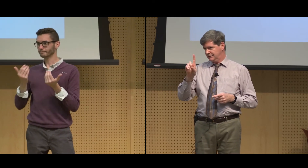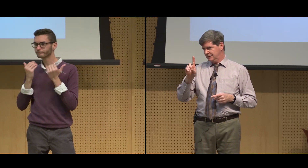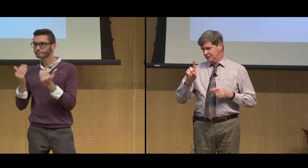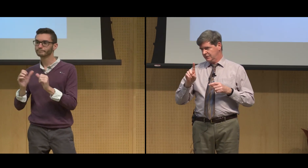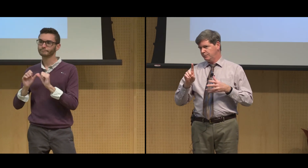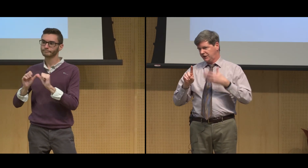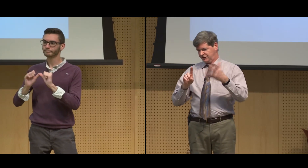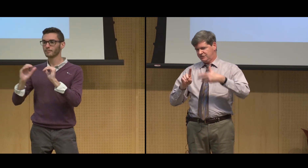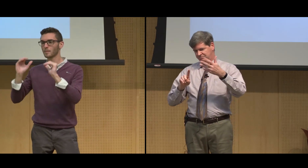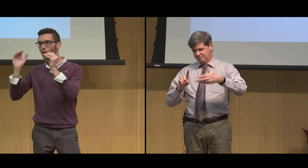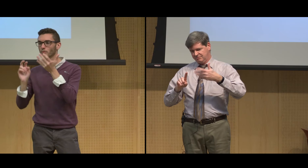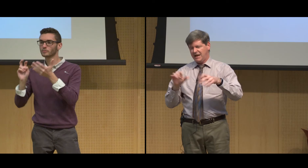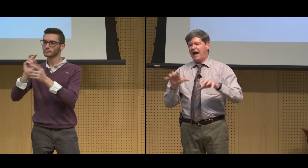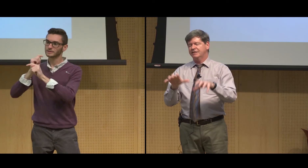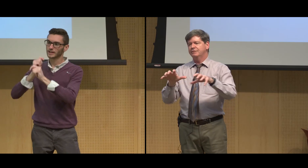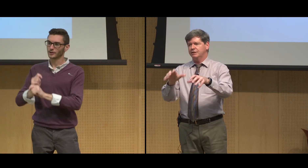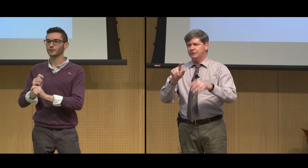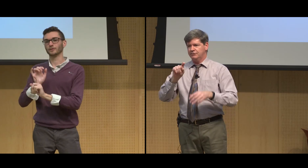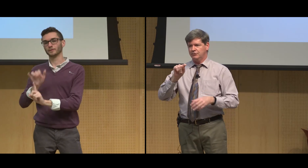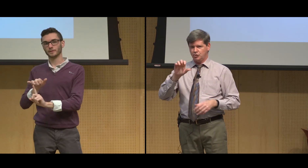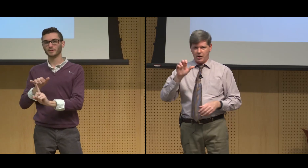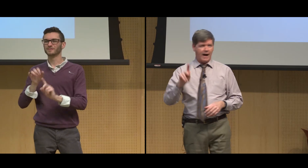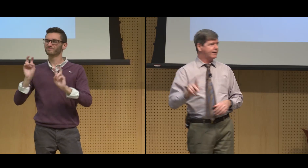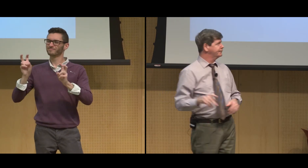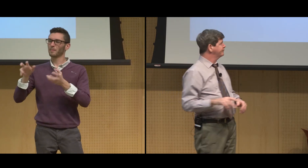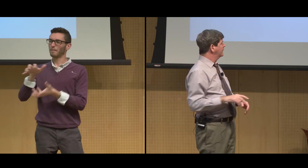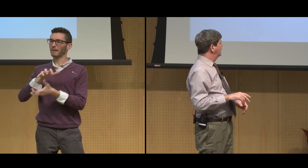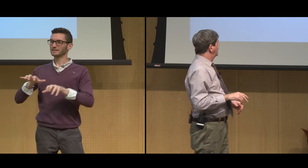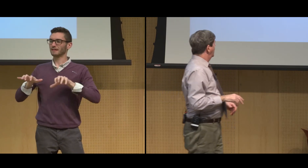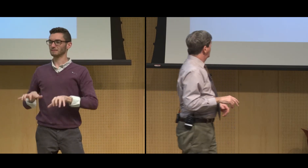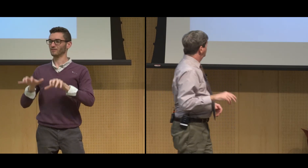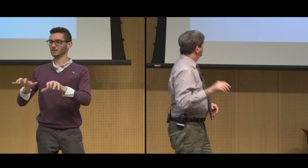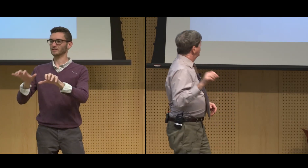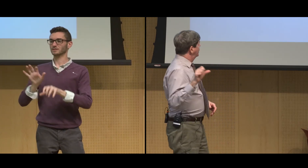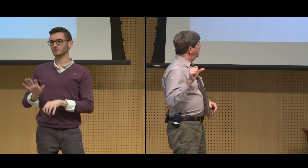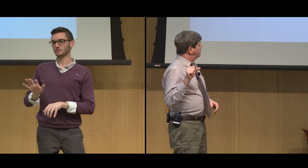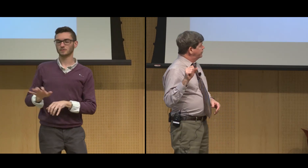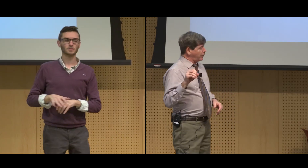the--the mixed-- the mixed activities track.